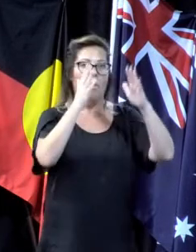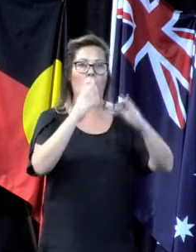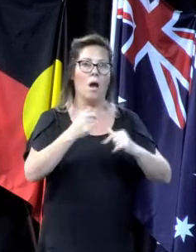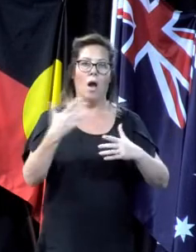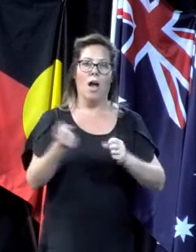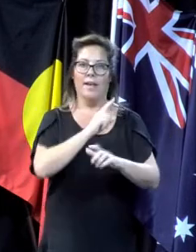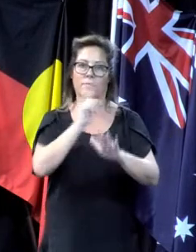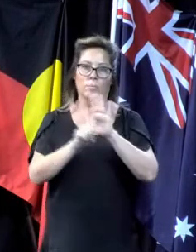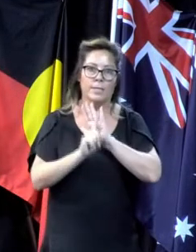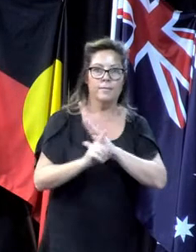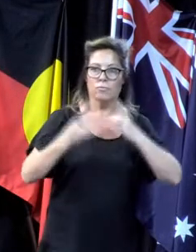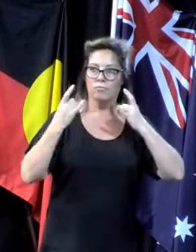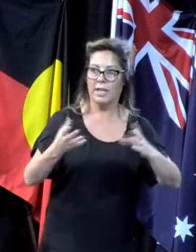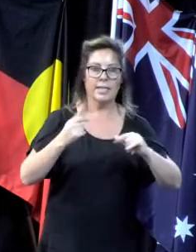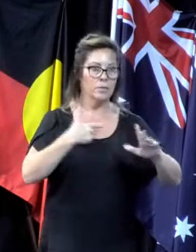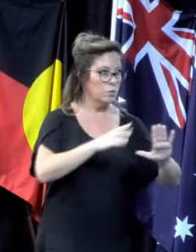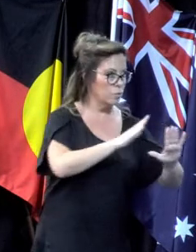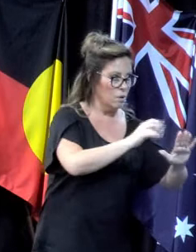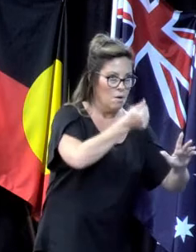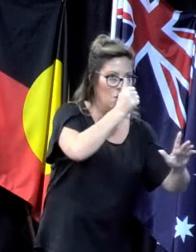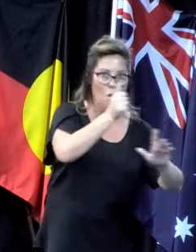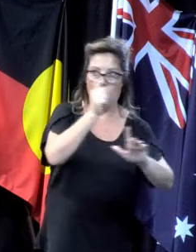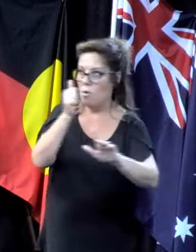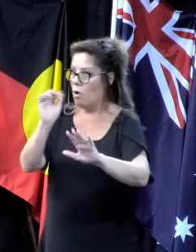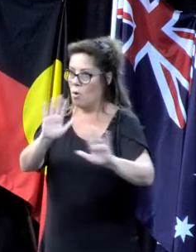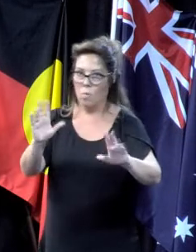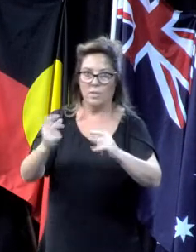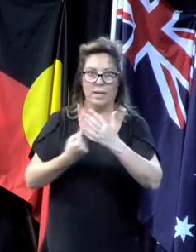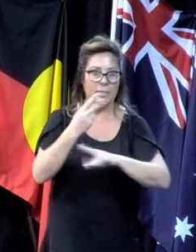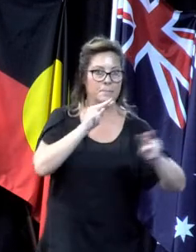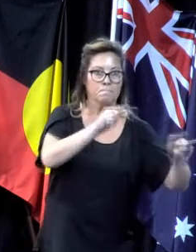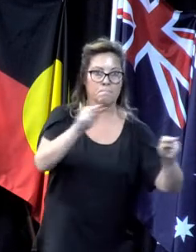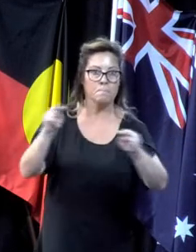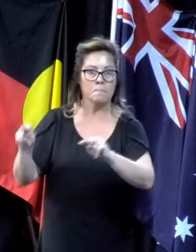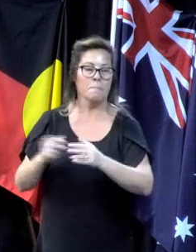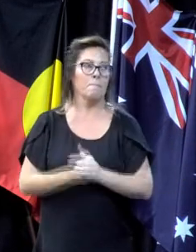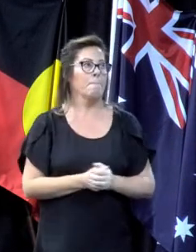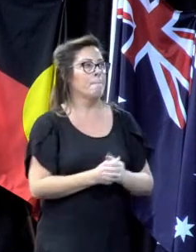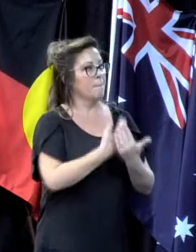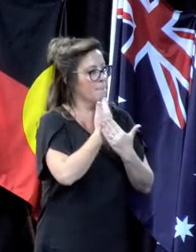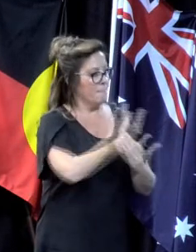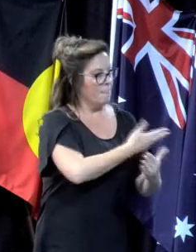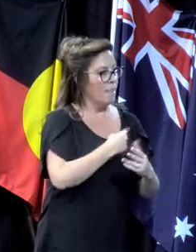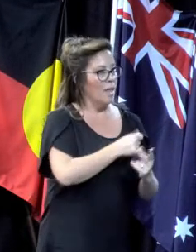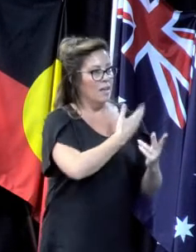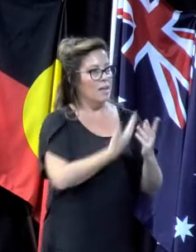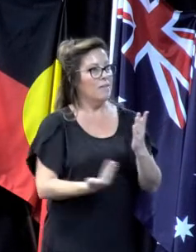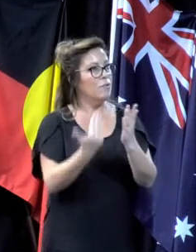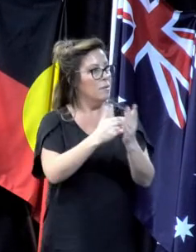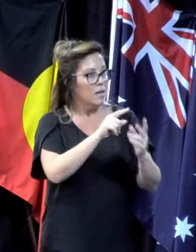Ms Prichard or Mr Dale, do you have an observation, any comments in respect of what Ms Fenoglio just said? No. Thank you.